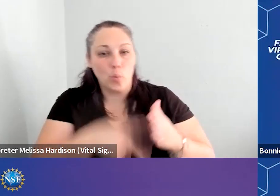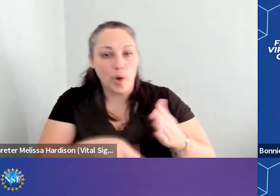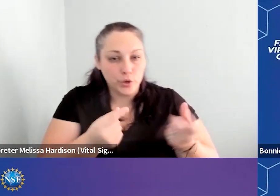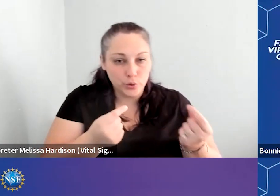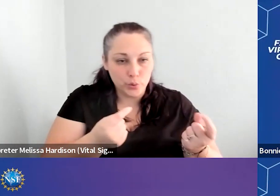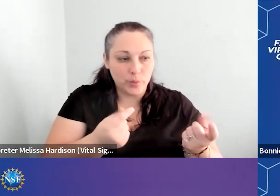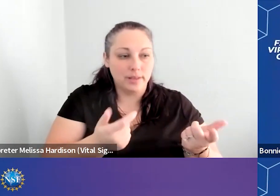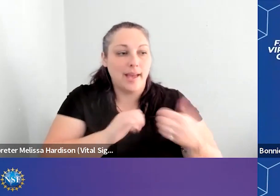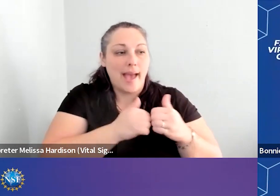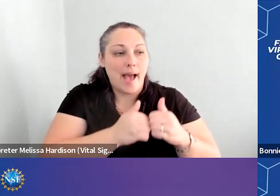Beth Strausser: Got it.